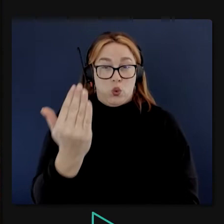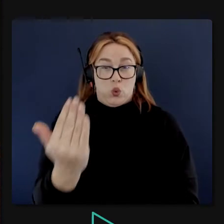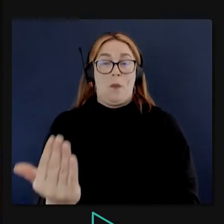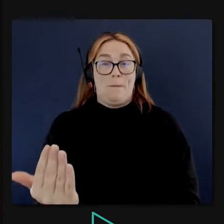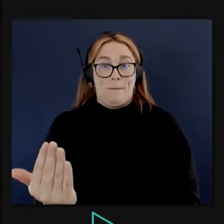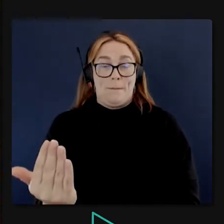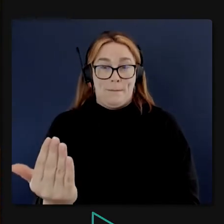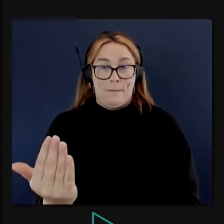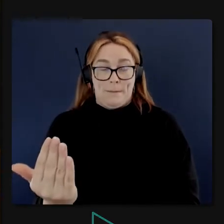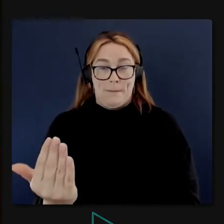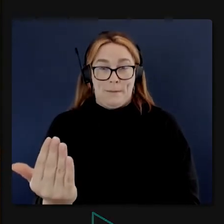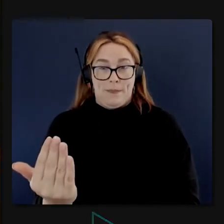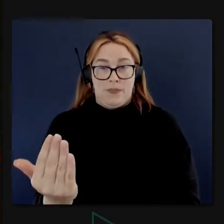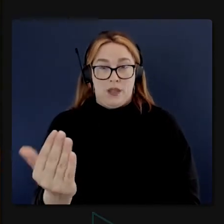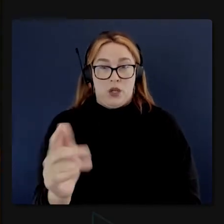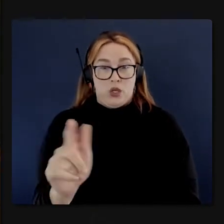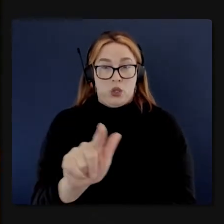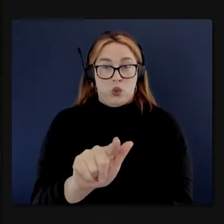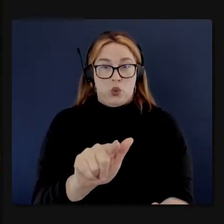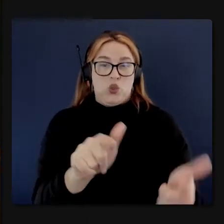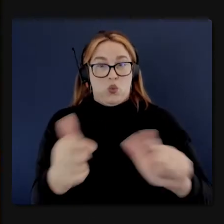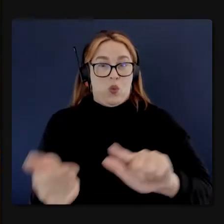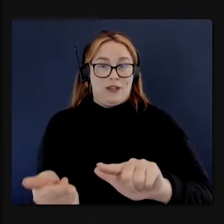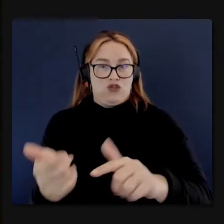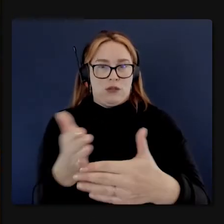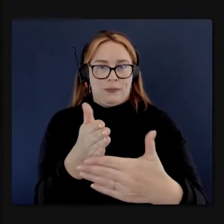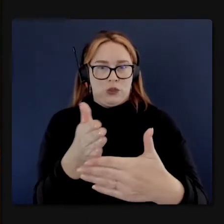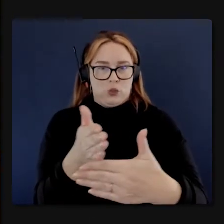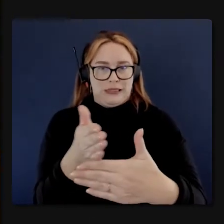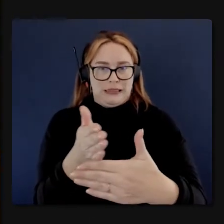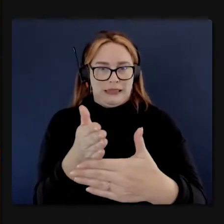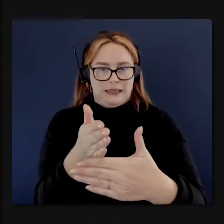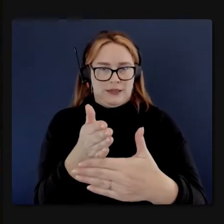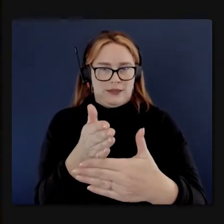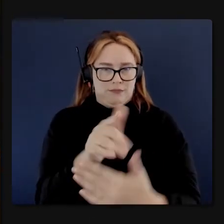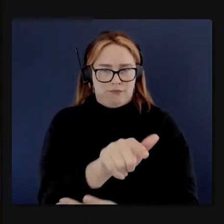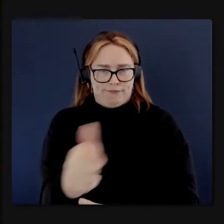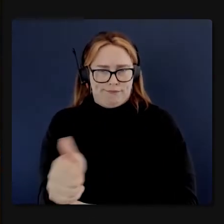If we zoom out here a bit, and switch between these,